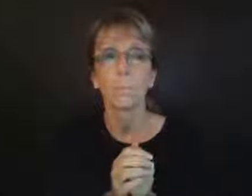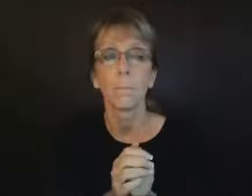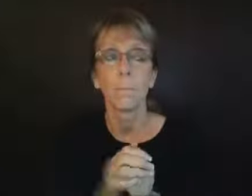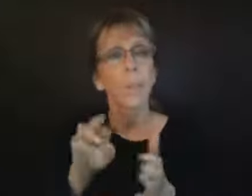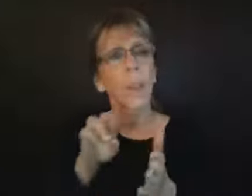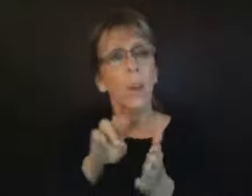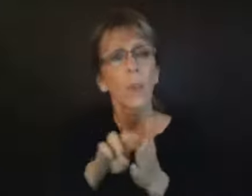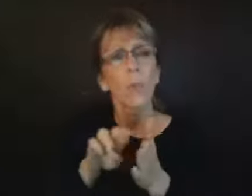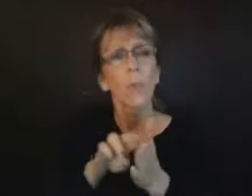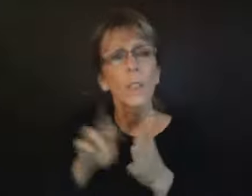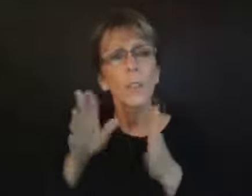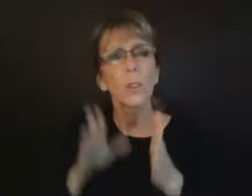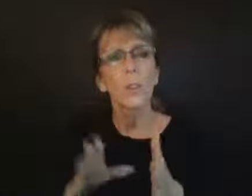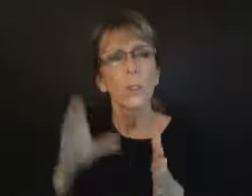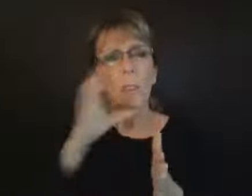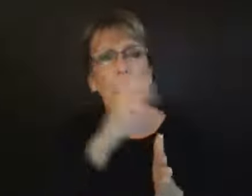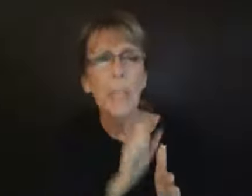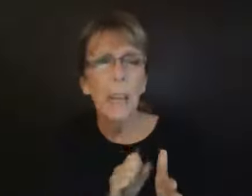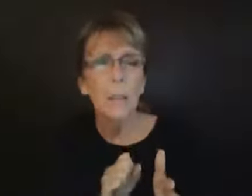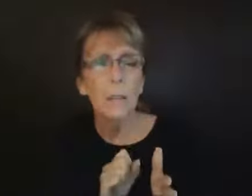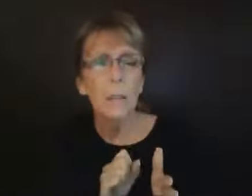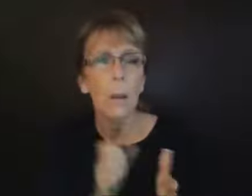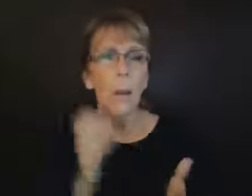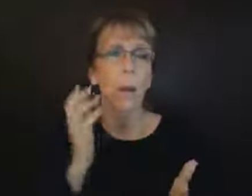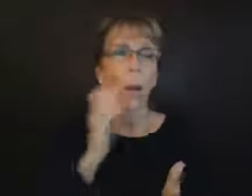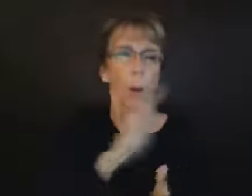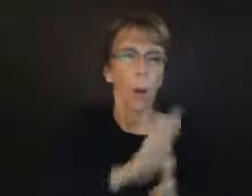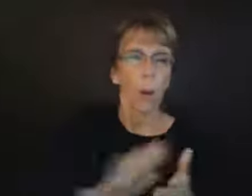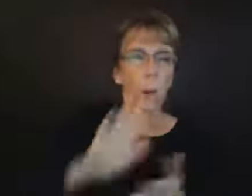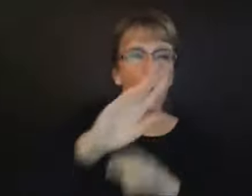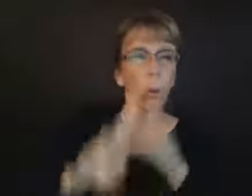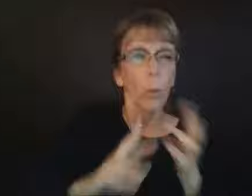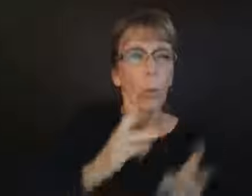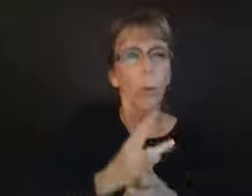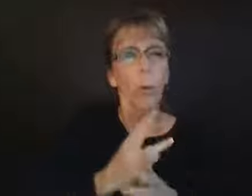Researchers estimate that, worldwide,